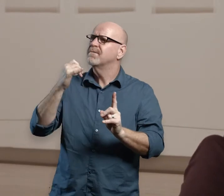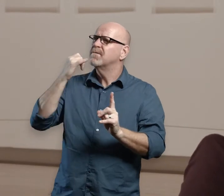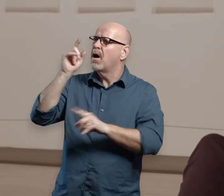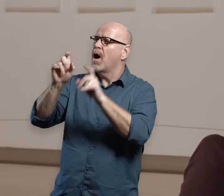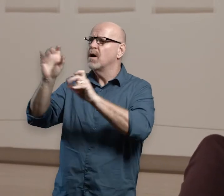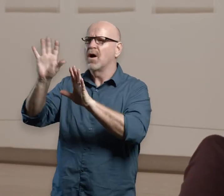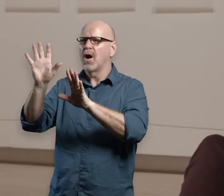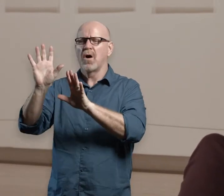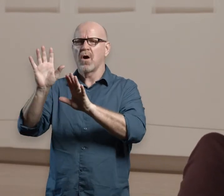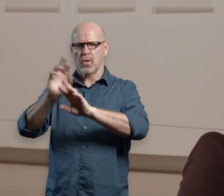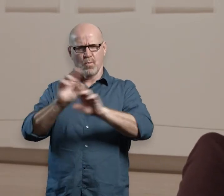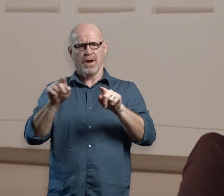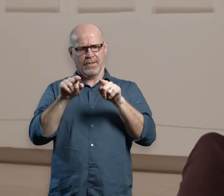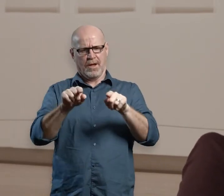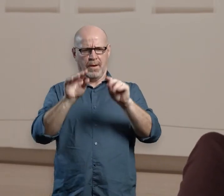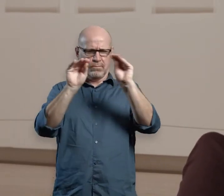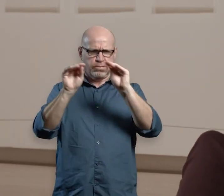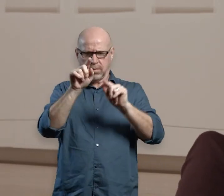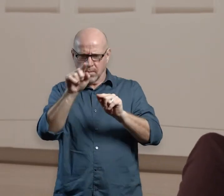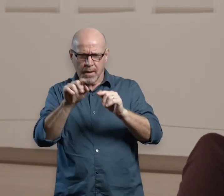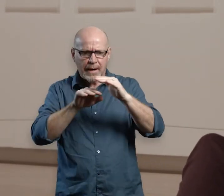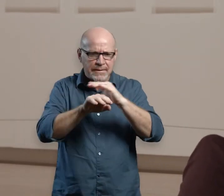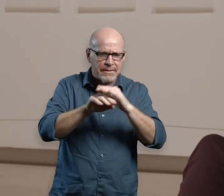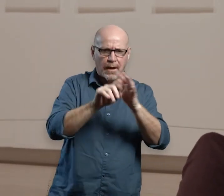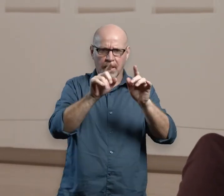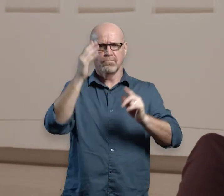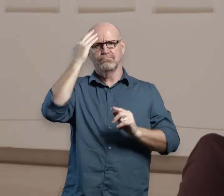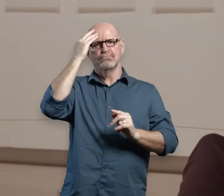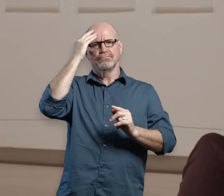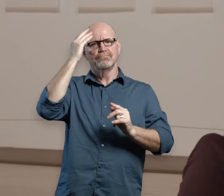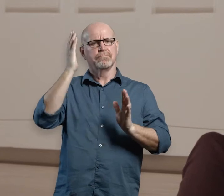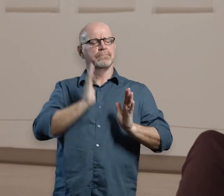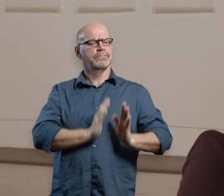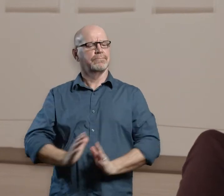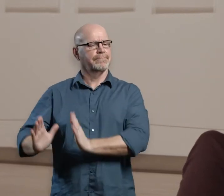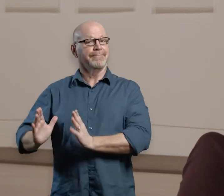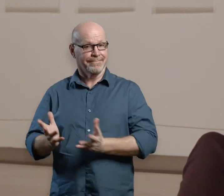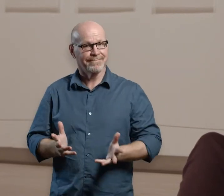We make sure that we always have an end time to an event so that people can book their